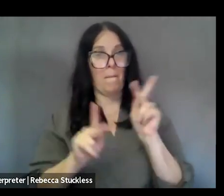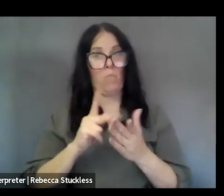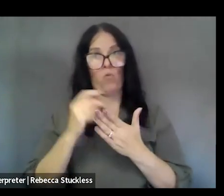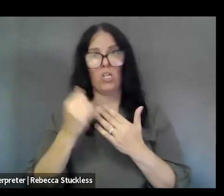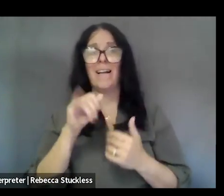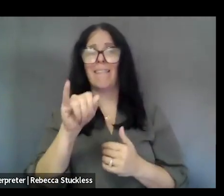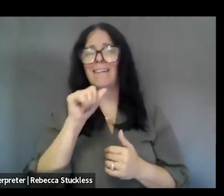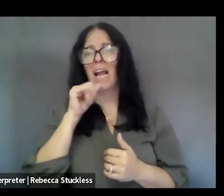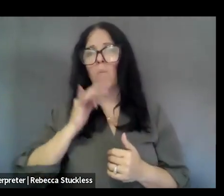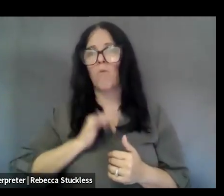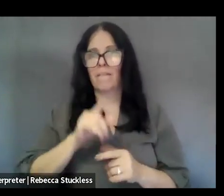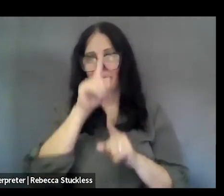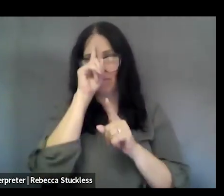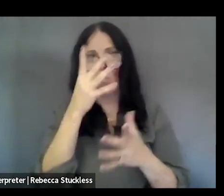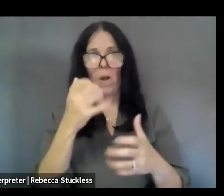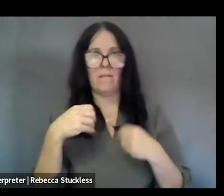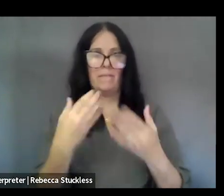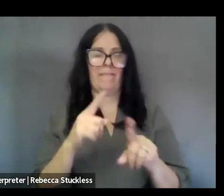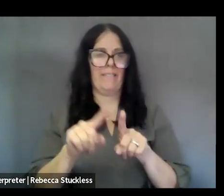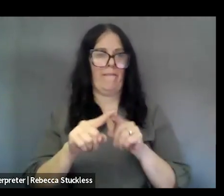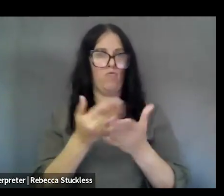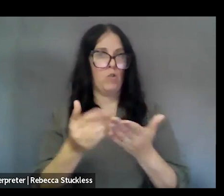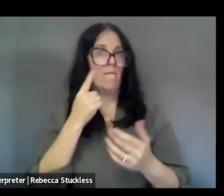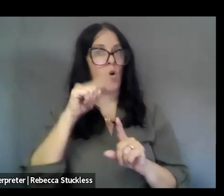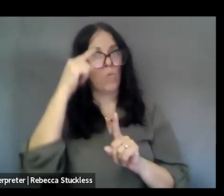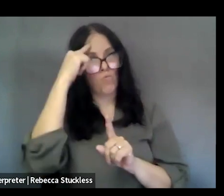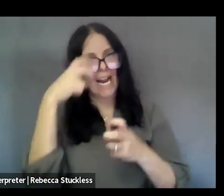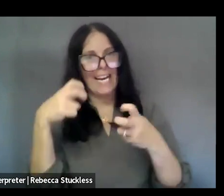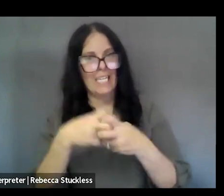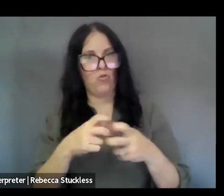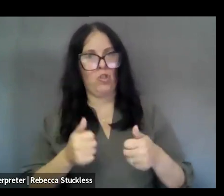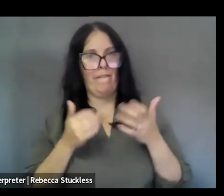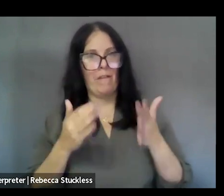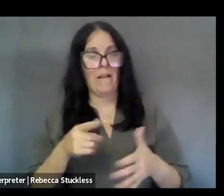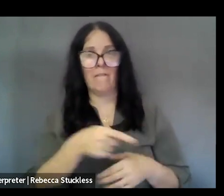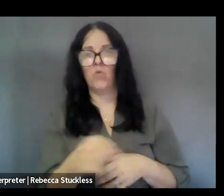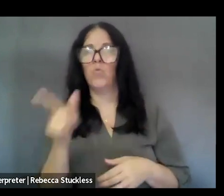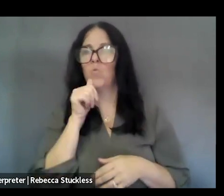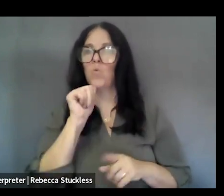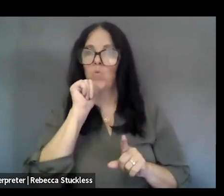aims to create a hub of resources for brain injury survivors that don't qualify for many